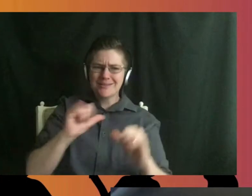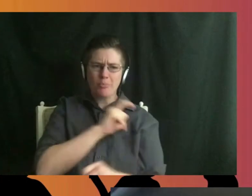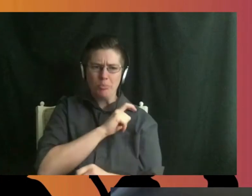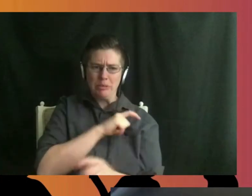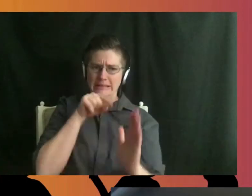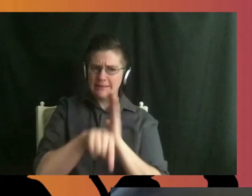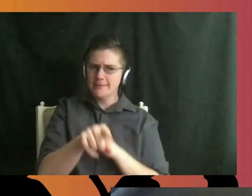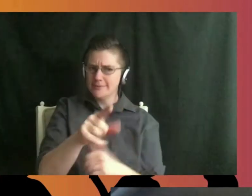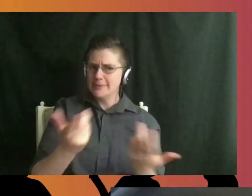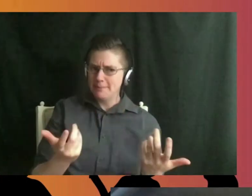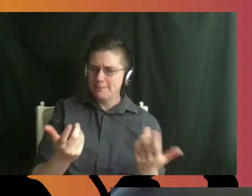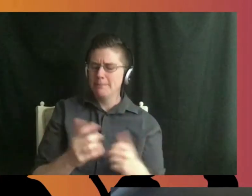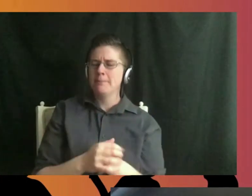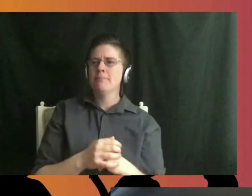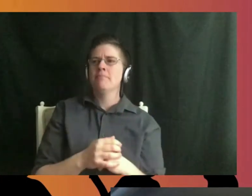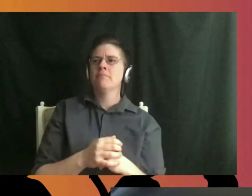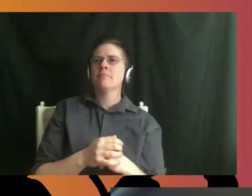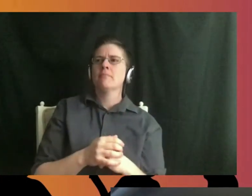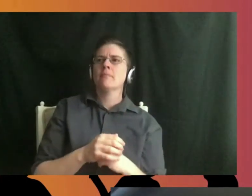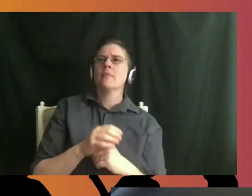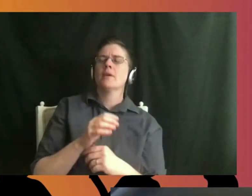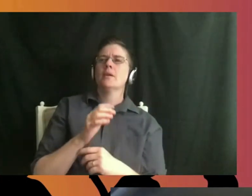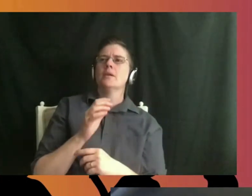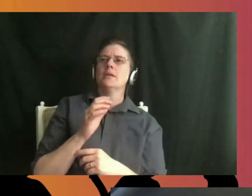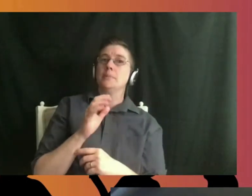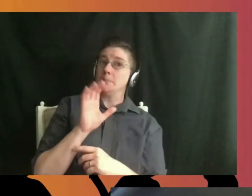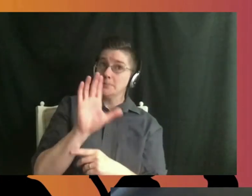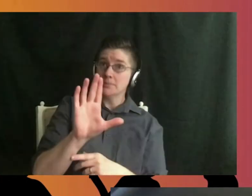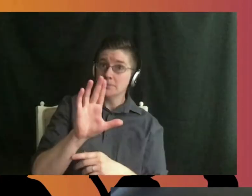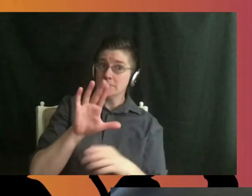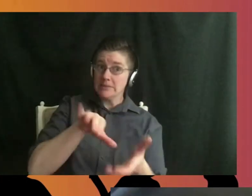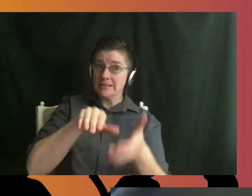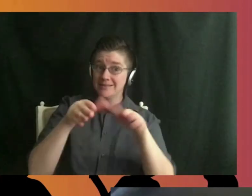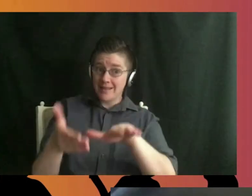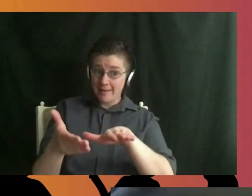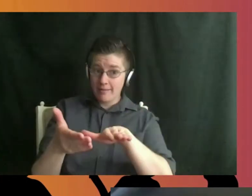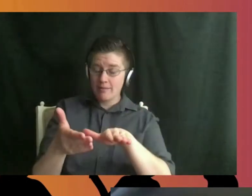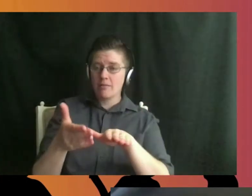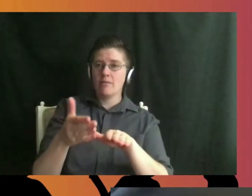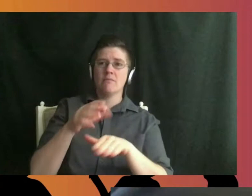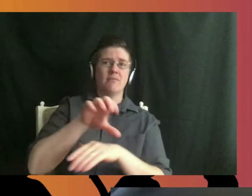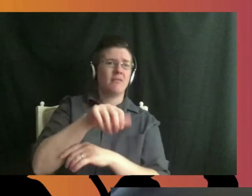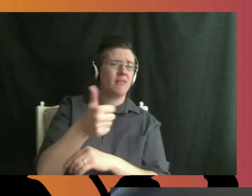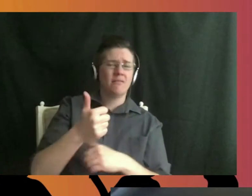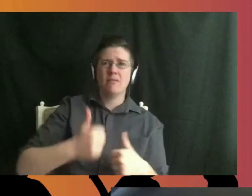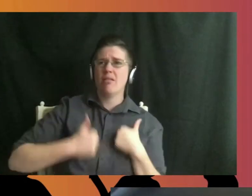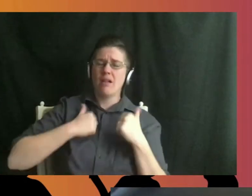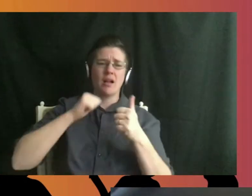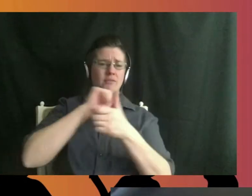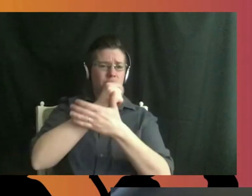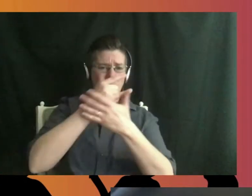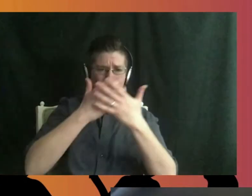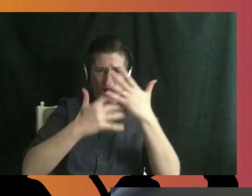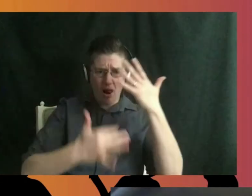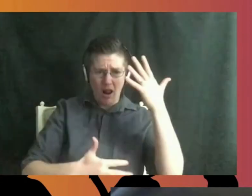his death and uh all of the others that we have lost still need to have their names being shown